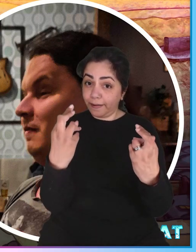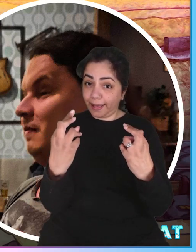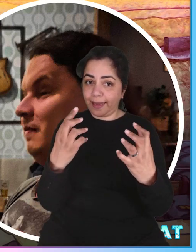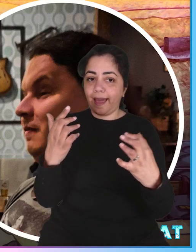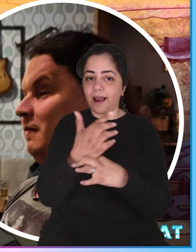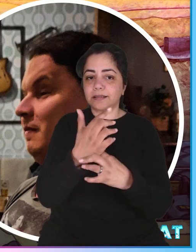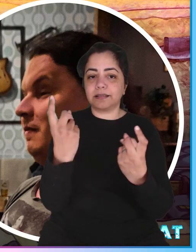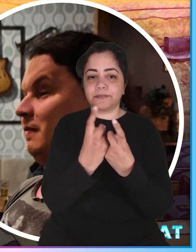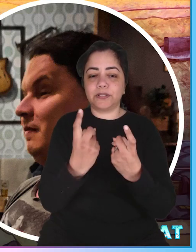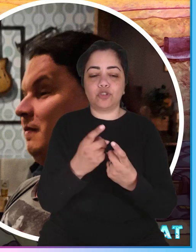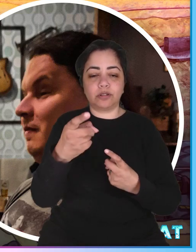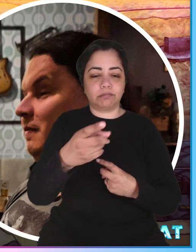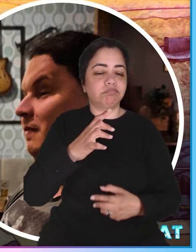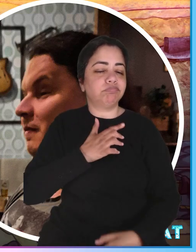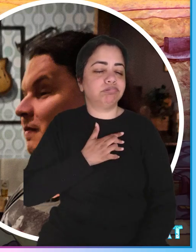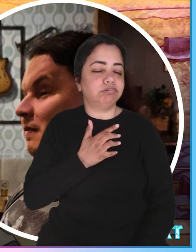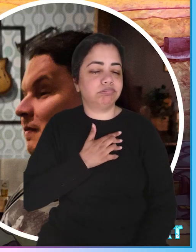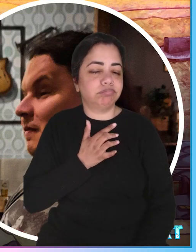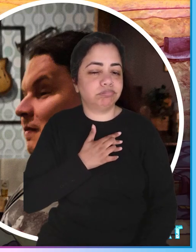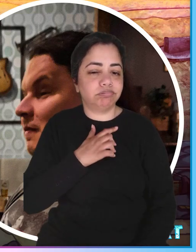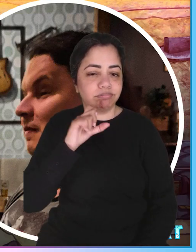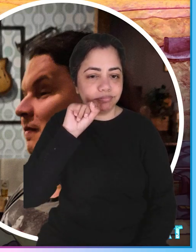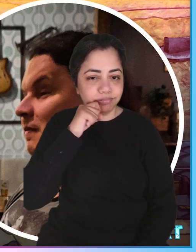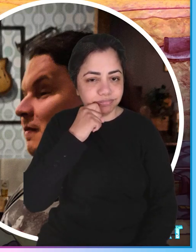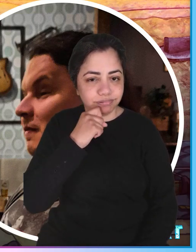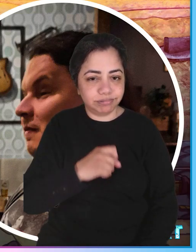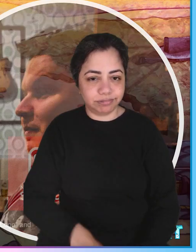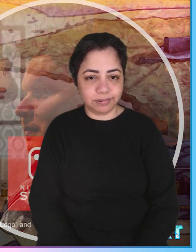and I hope you like the accessibility features we’ve implemented.